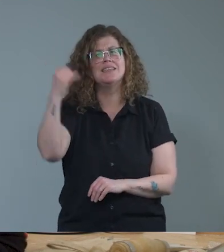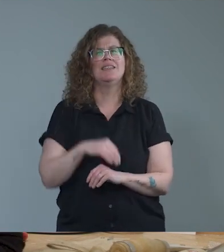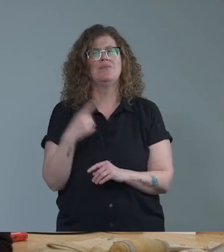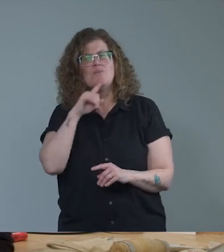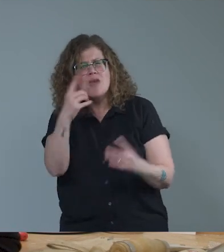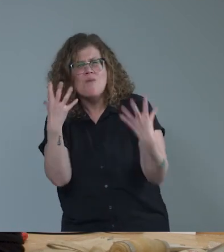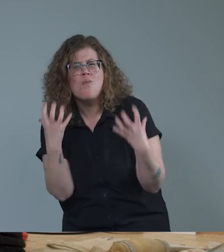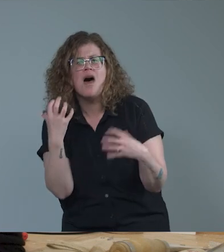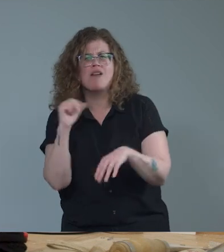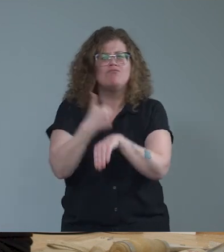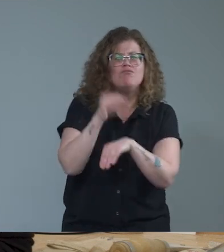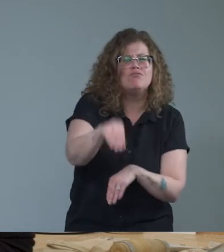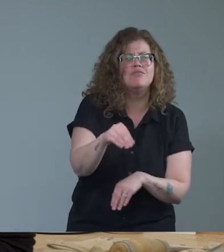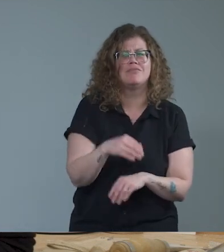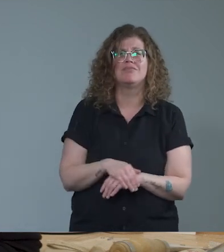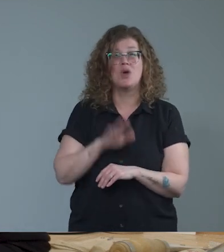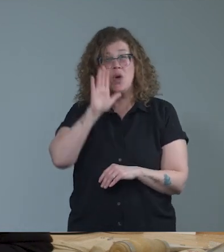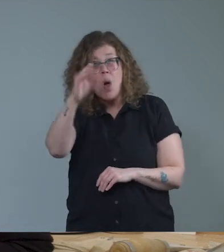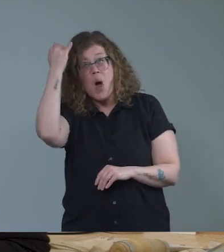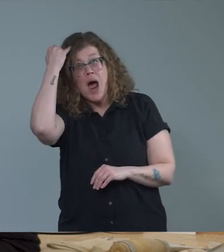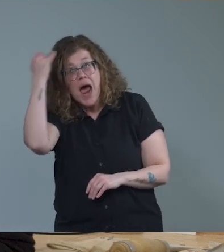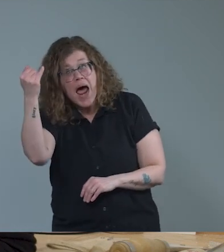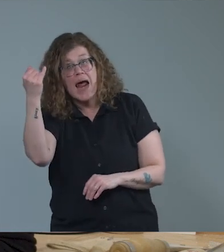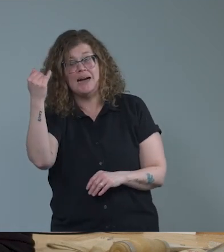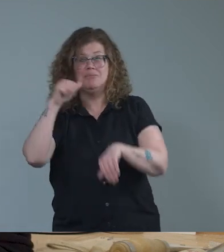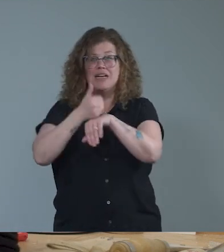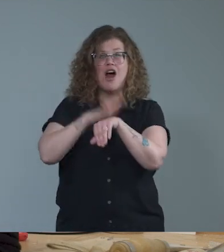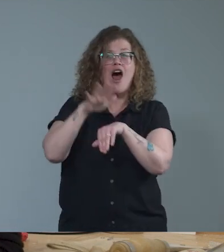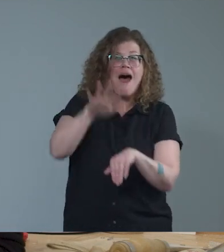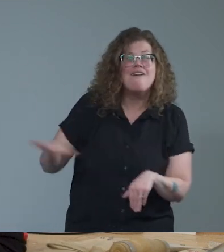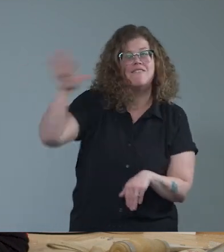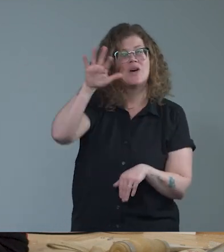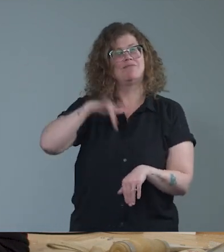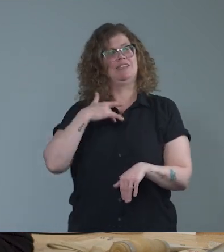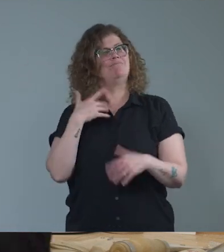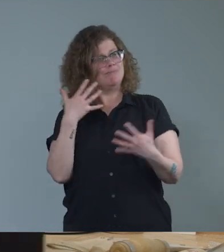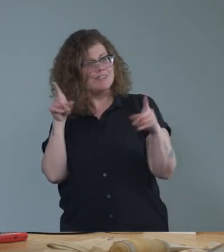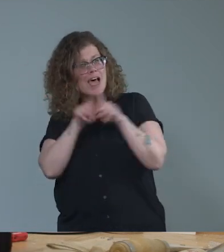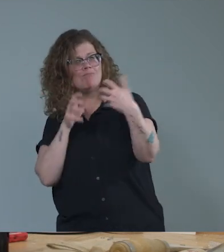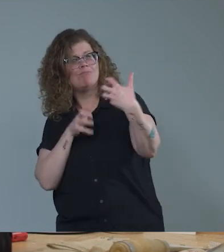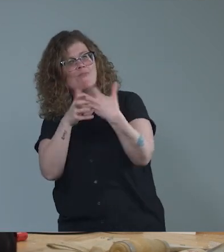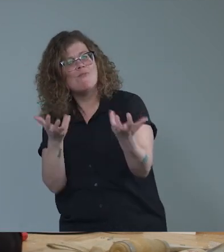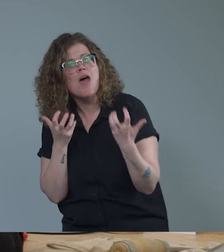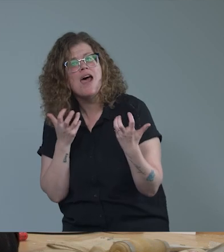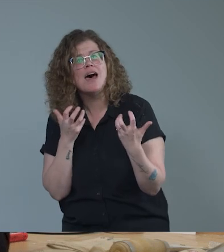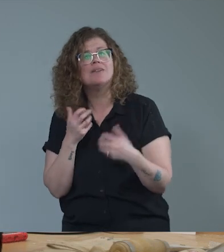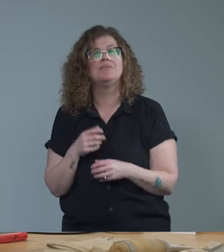architects, they have a very firm idea of what they want. And, and so that's what you come into, you know.